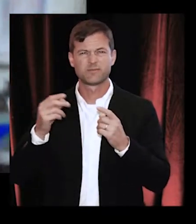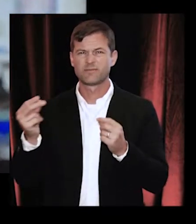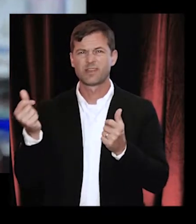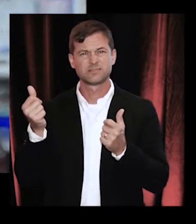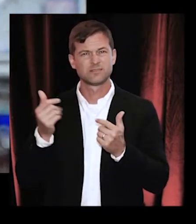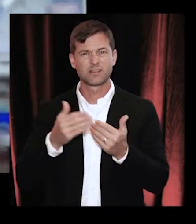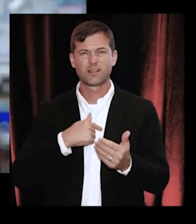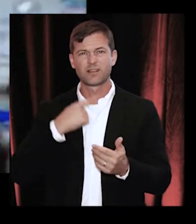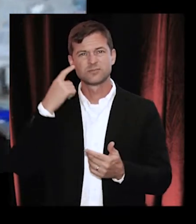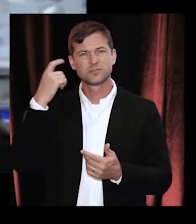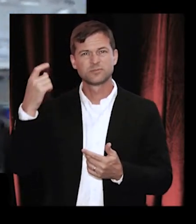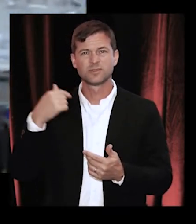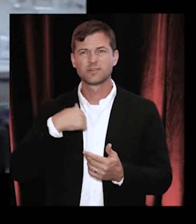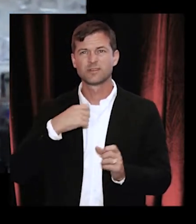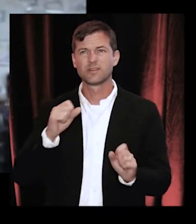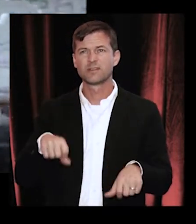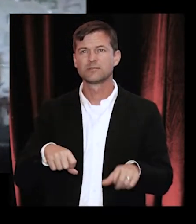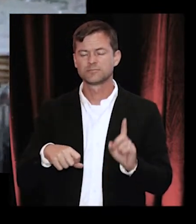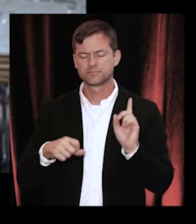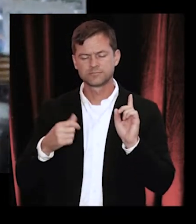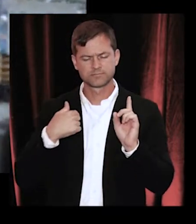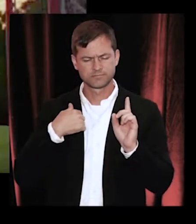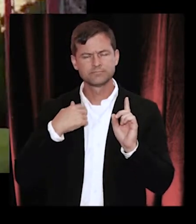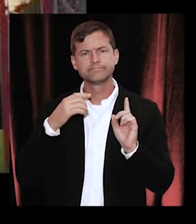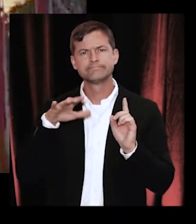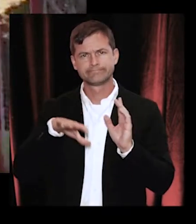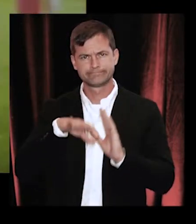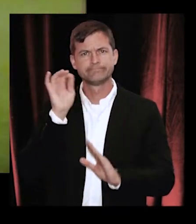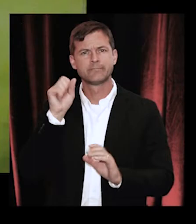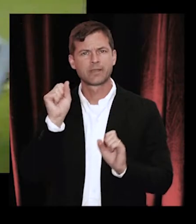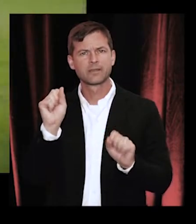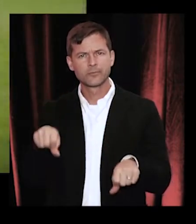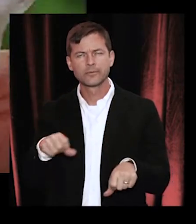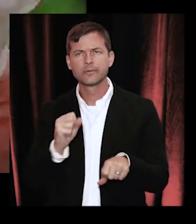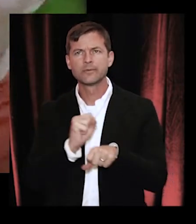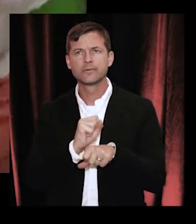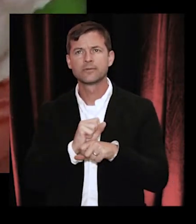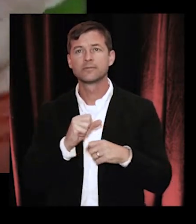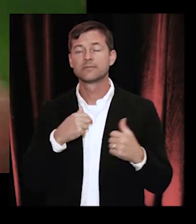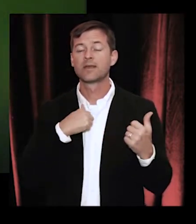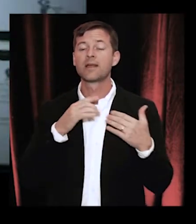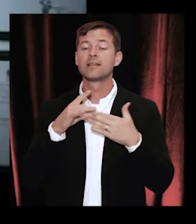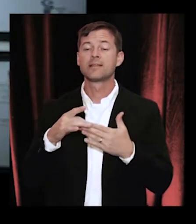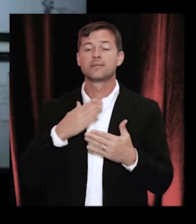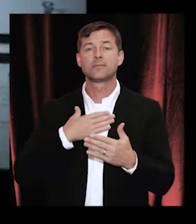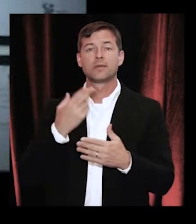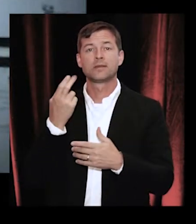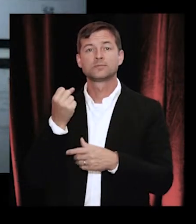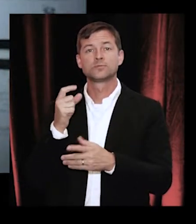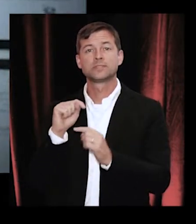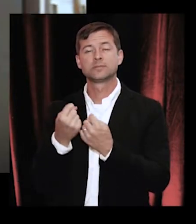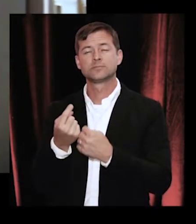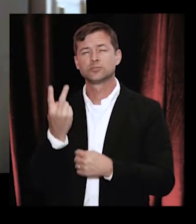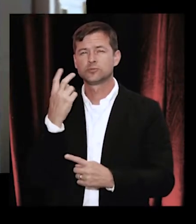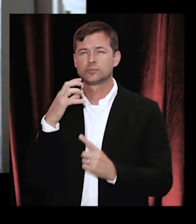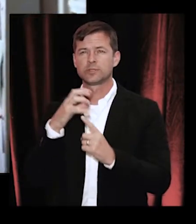I discovered that I could work as an artist. I led my high school team to two championships. I am a valuable employee.